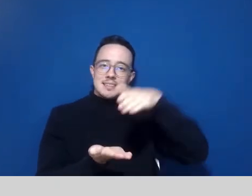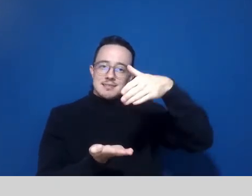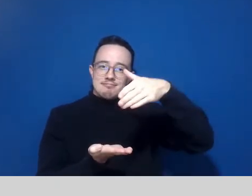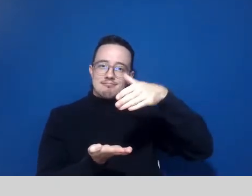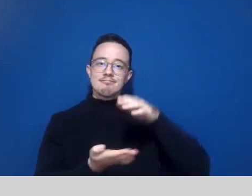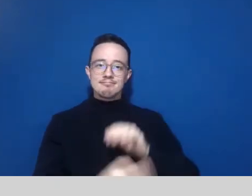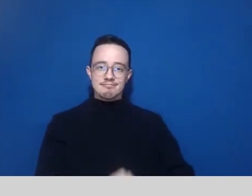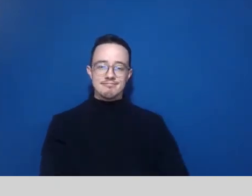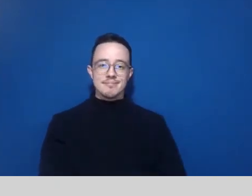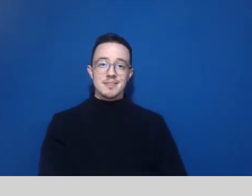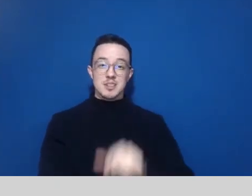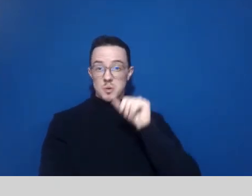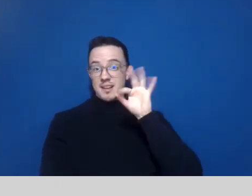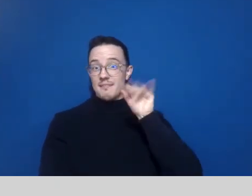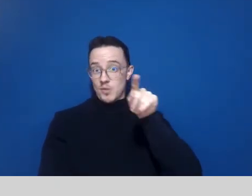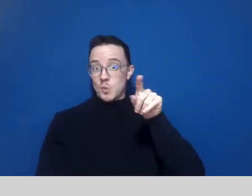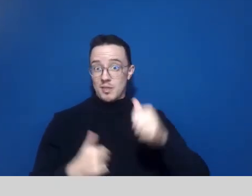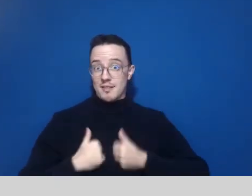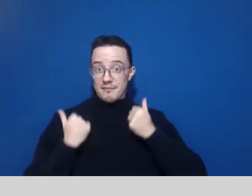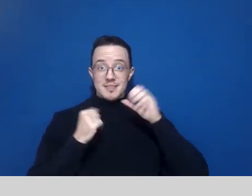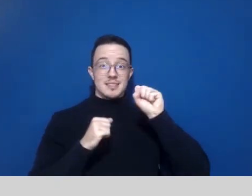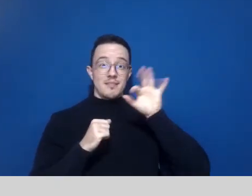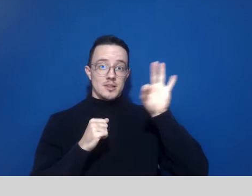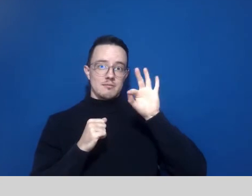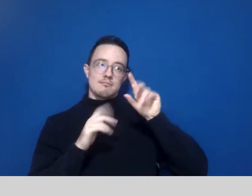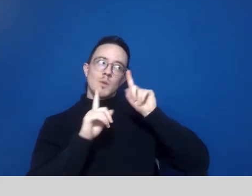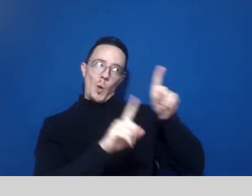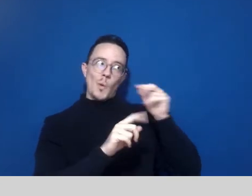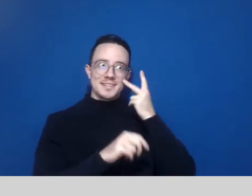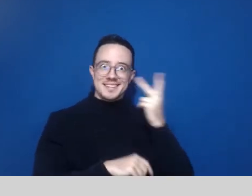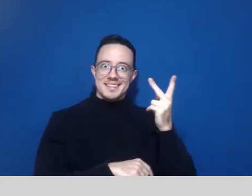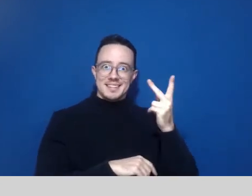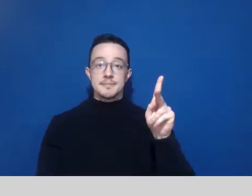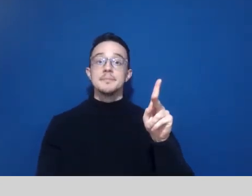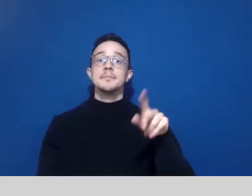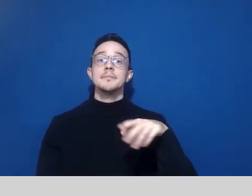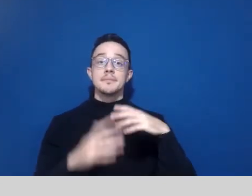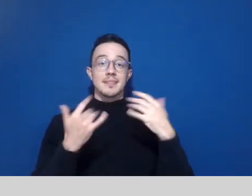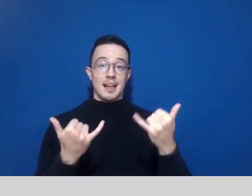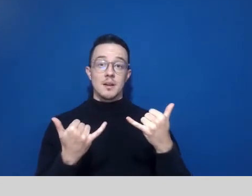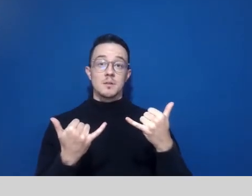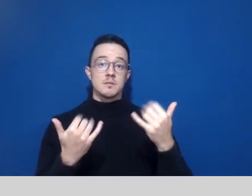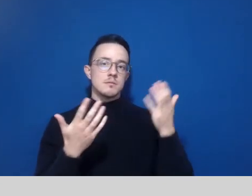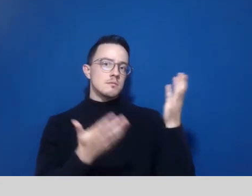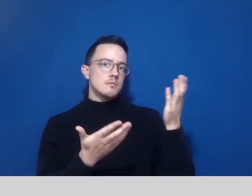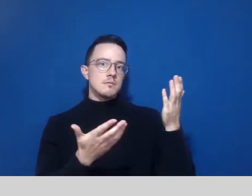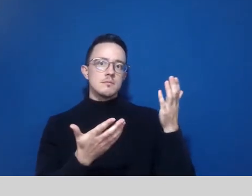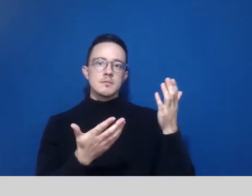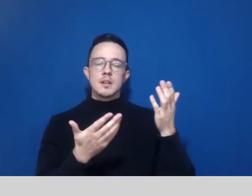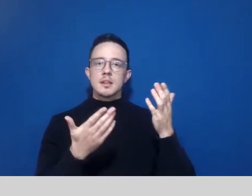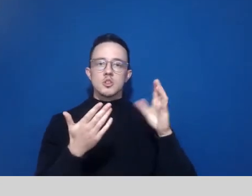And if you're ever in San Francisco, you should absolutely pop by Hayes Valley and check this place out. But this right here is just